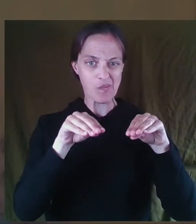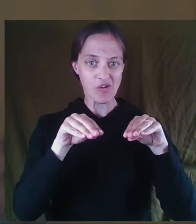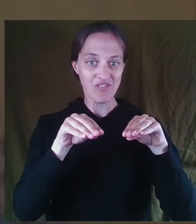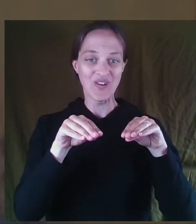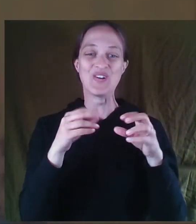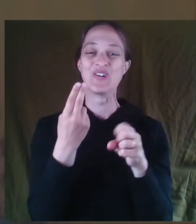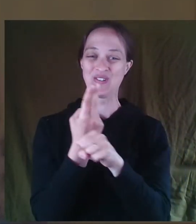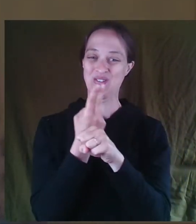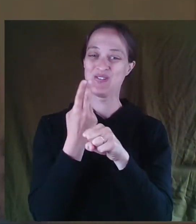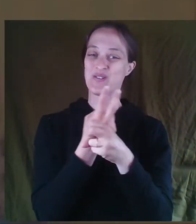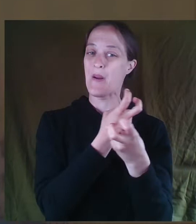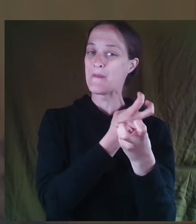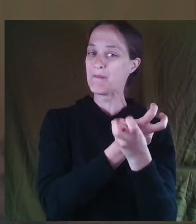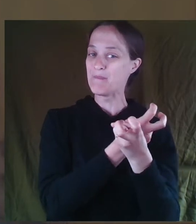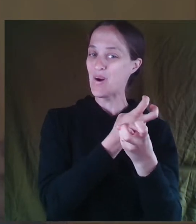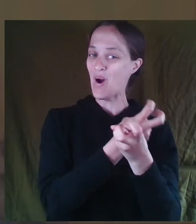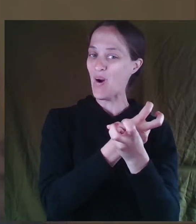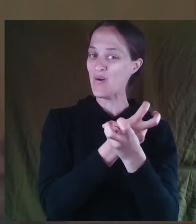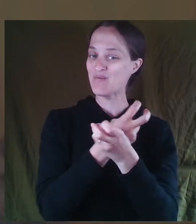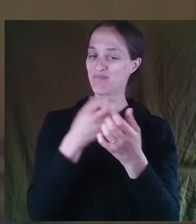It uses bones and muscles.